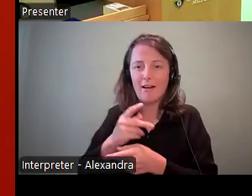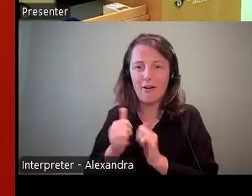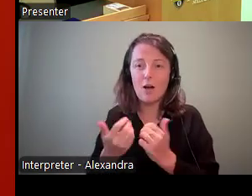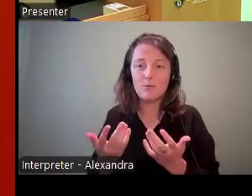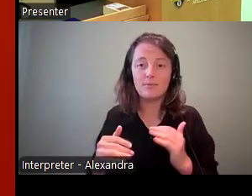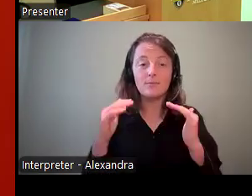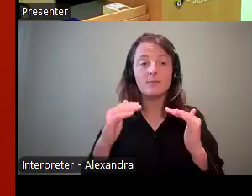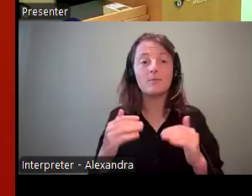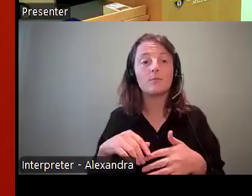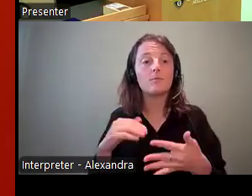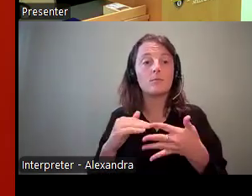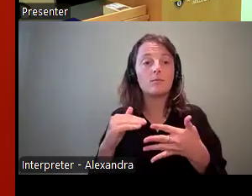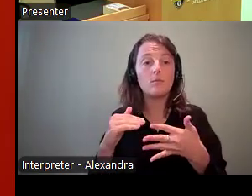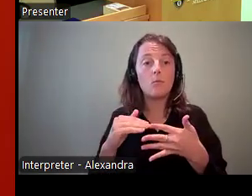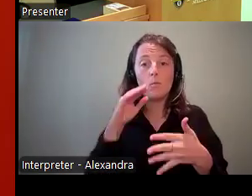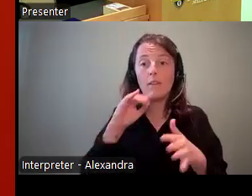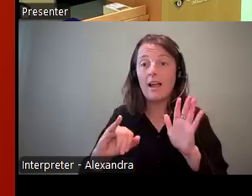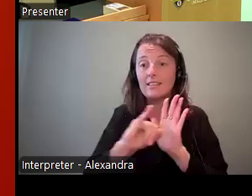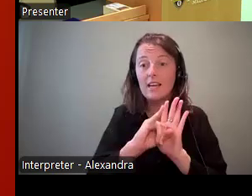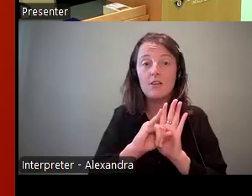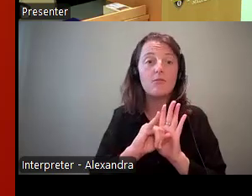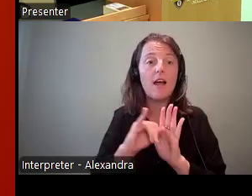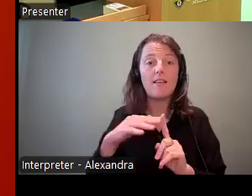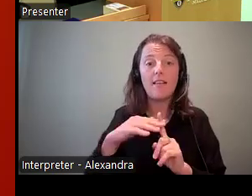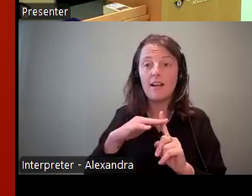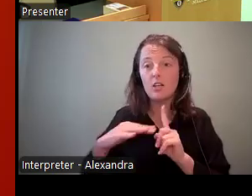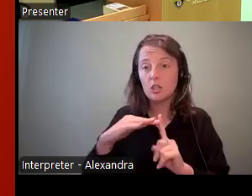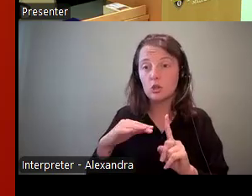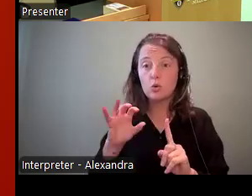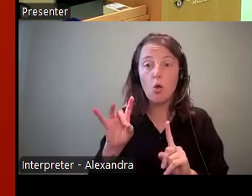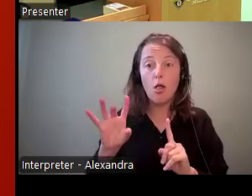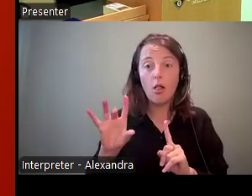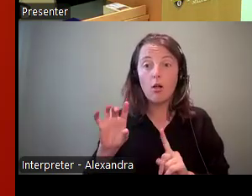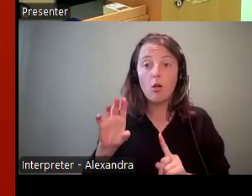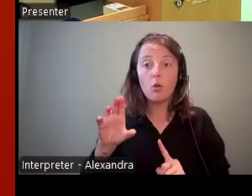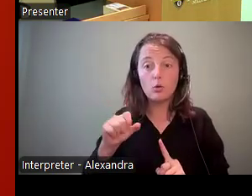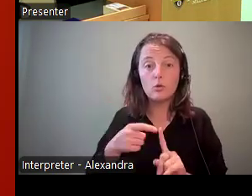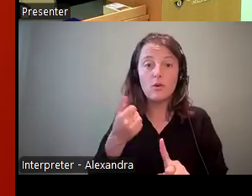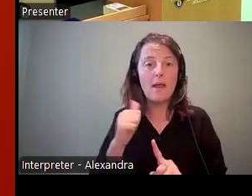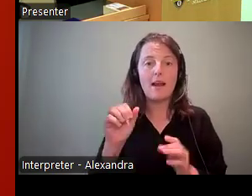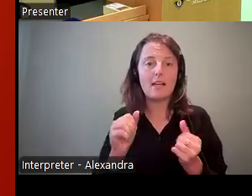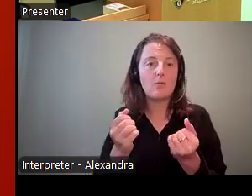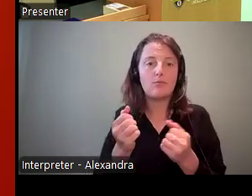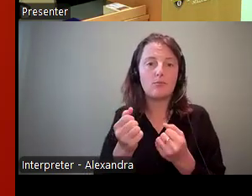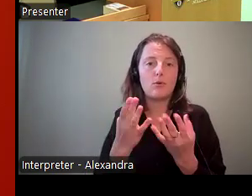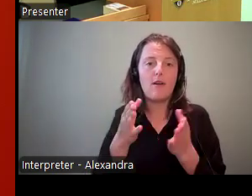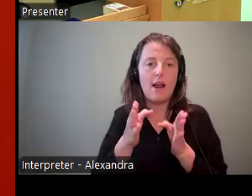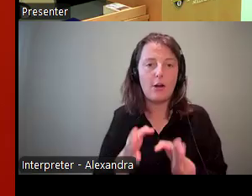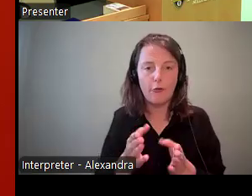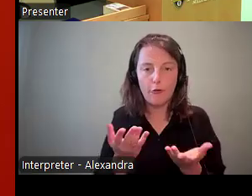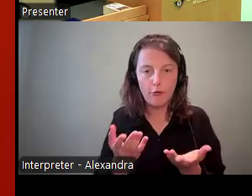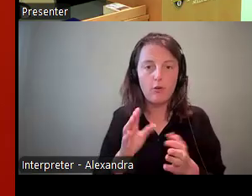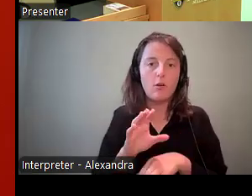provider, counselor, psychologist, psychiatrist, social worker, uh can use as clinical information